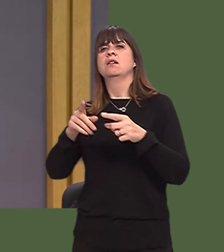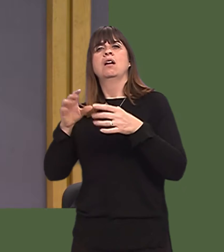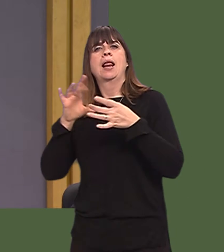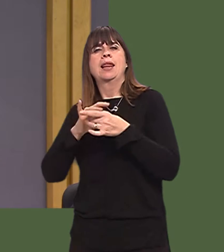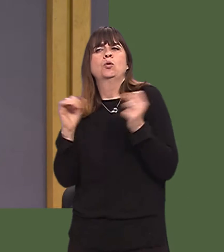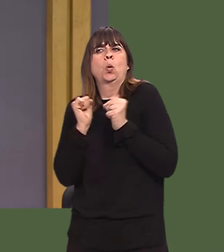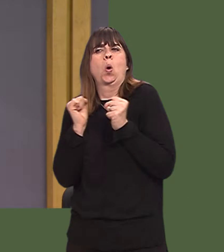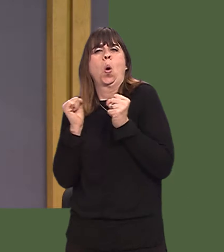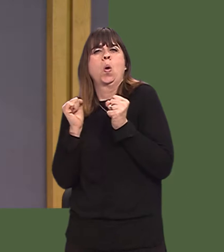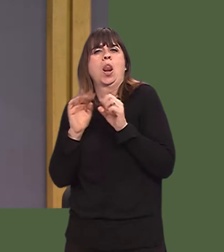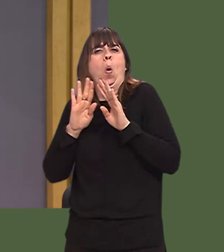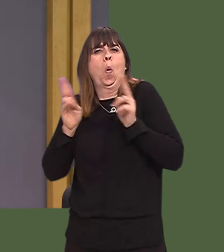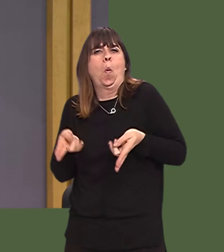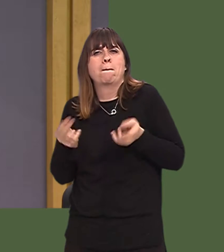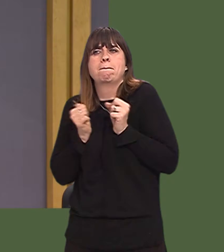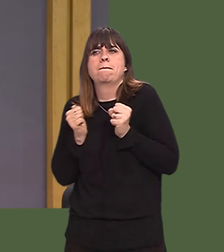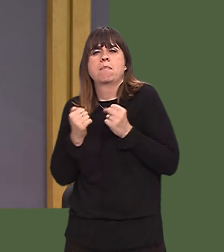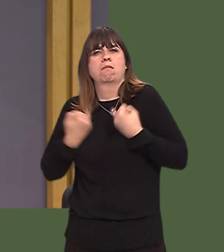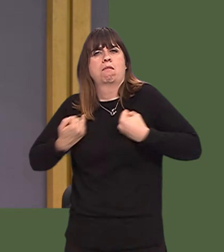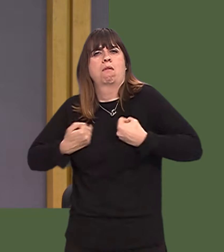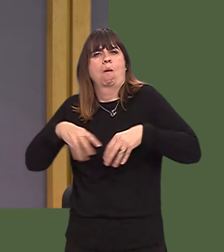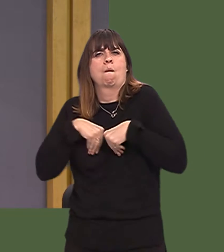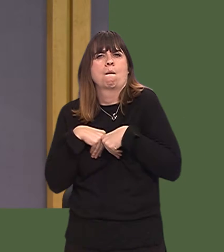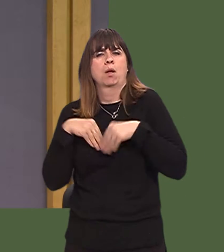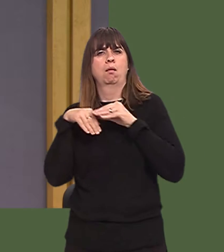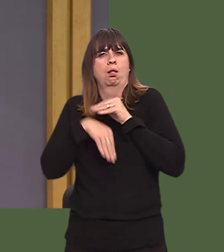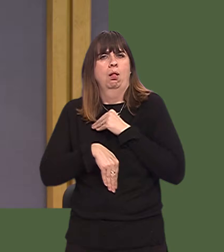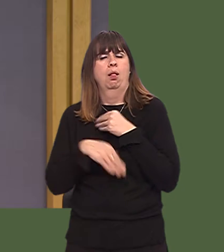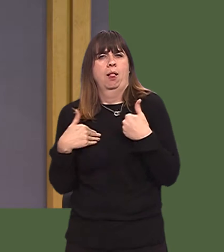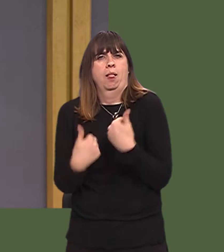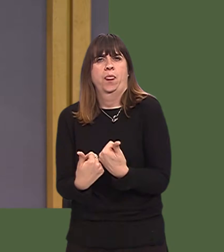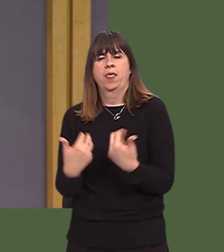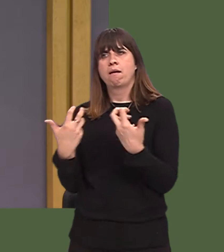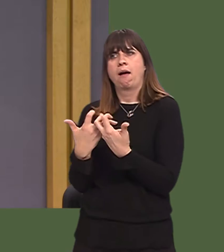associated with cold homes, outlining a number of recommendations and how health and social